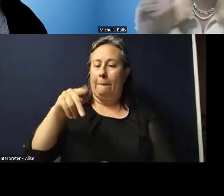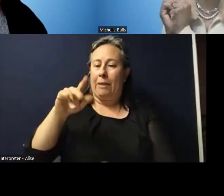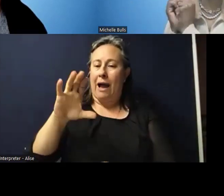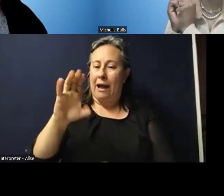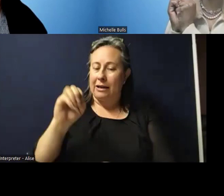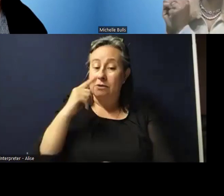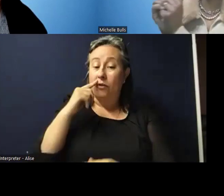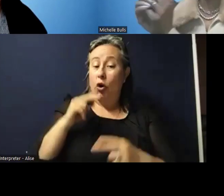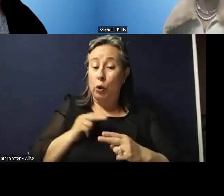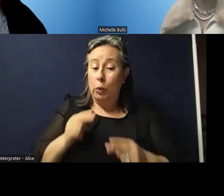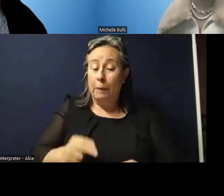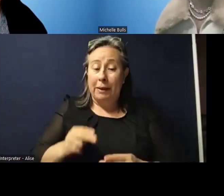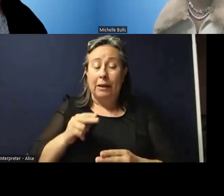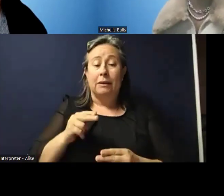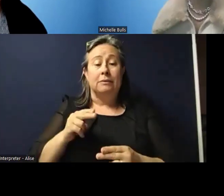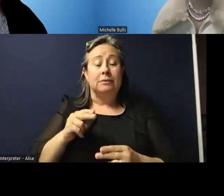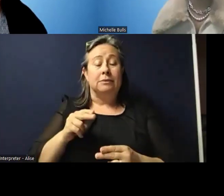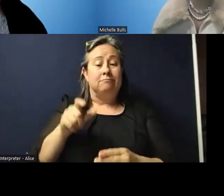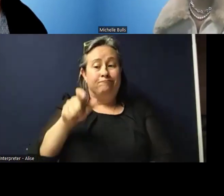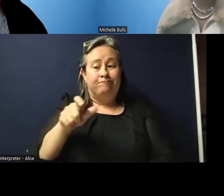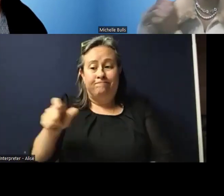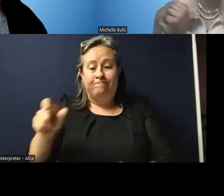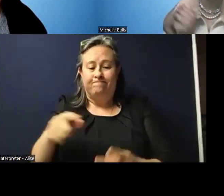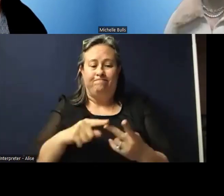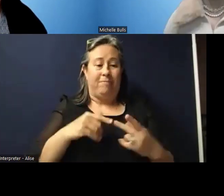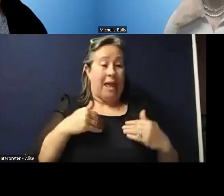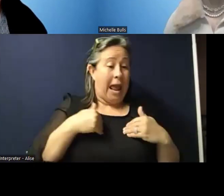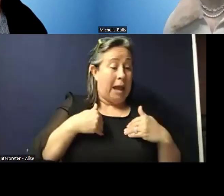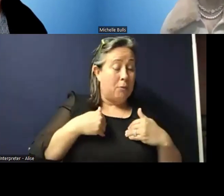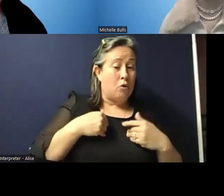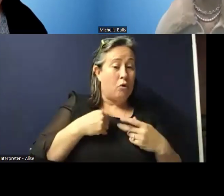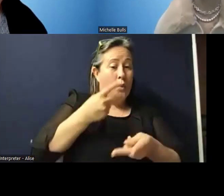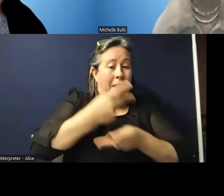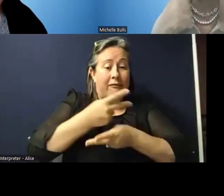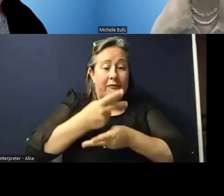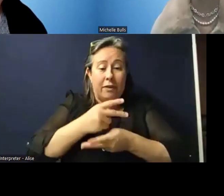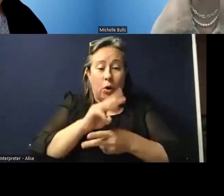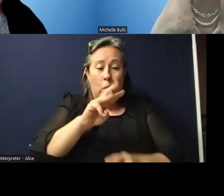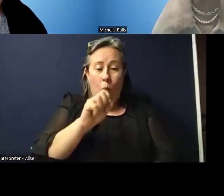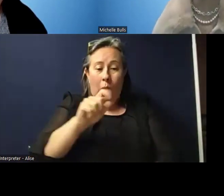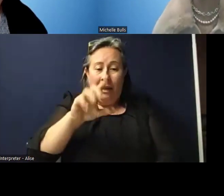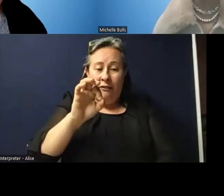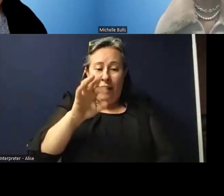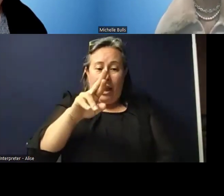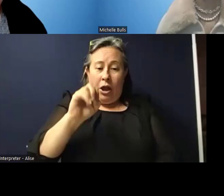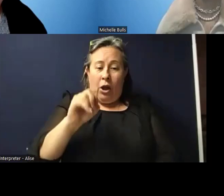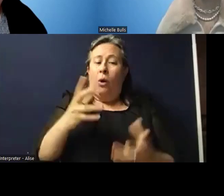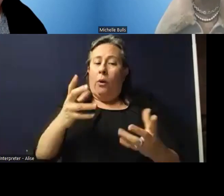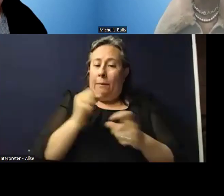It's limited for compliance with animal welfare. And so we want to make sure that folks understand